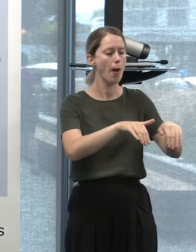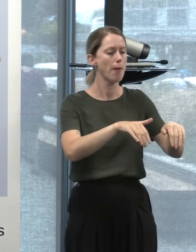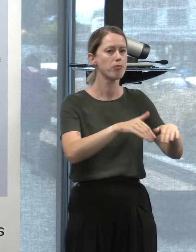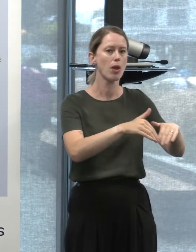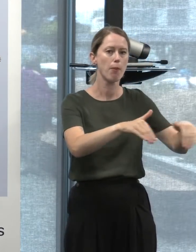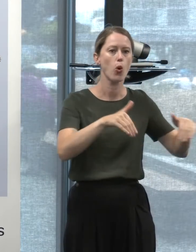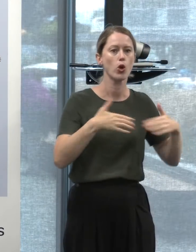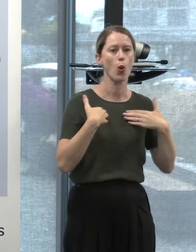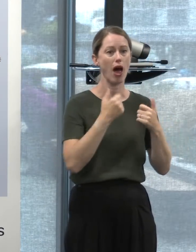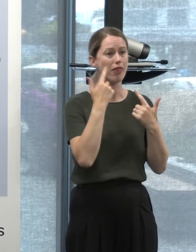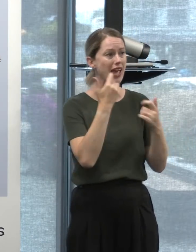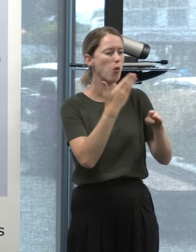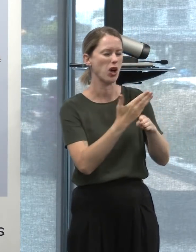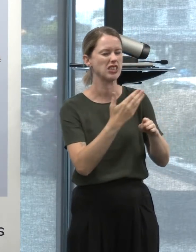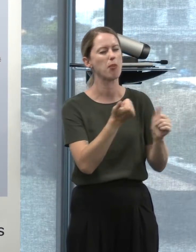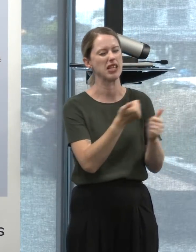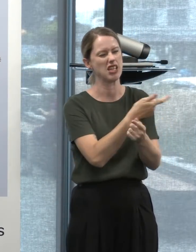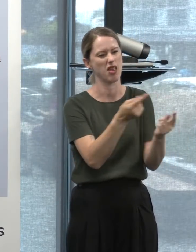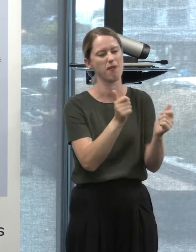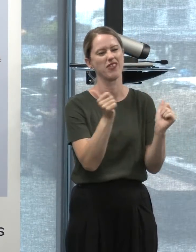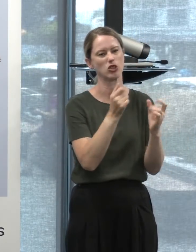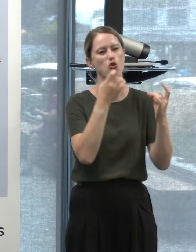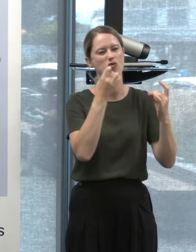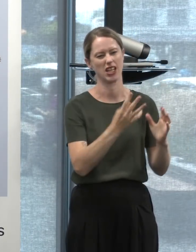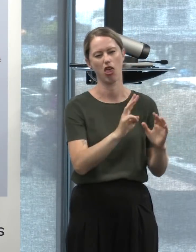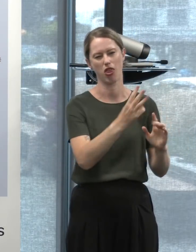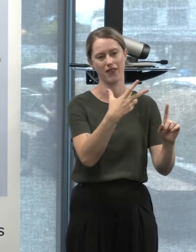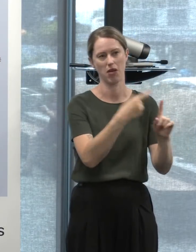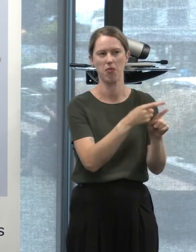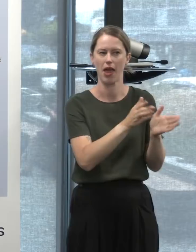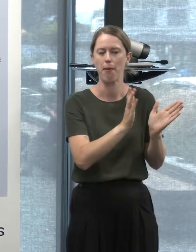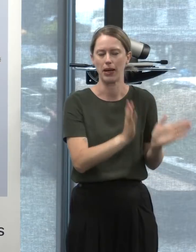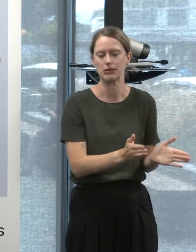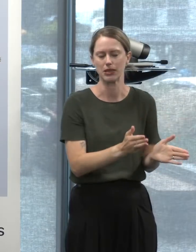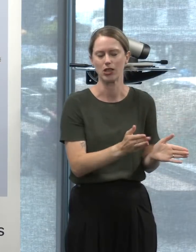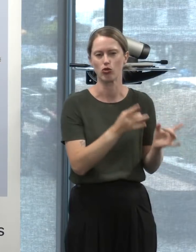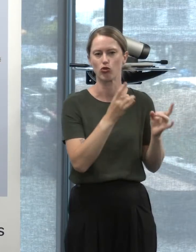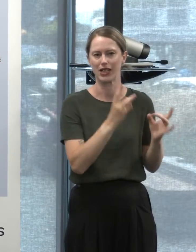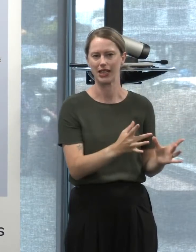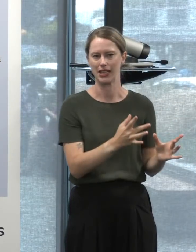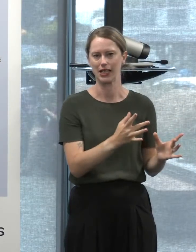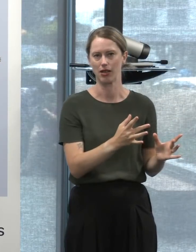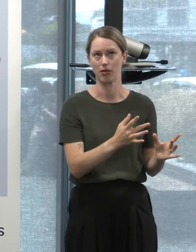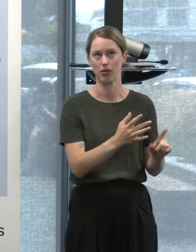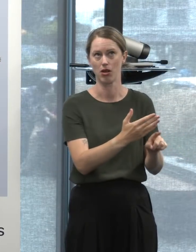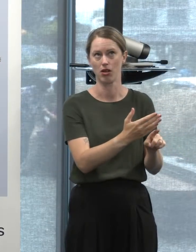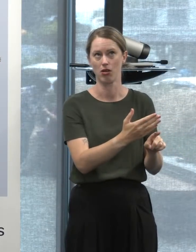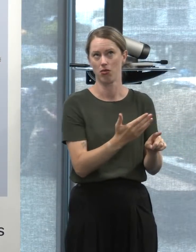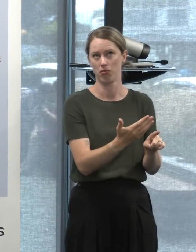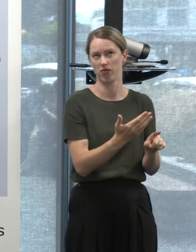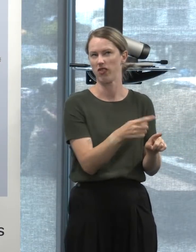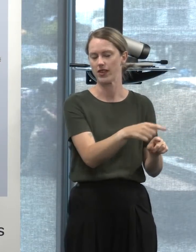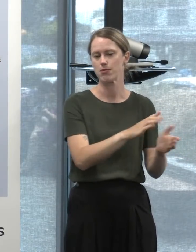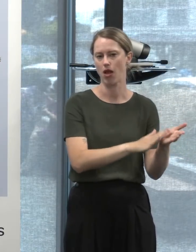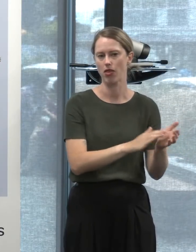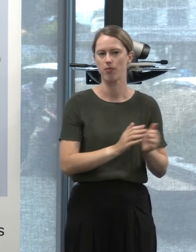infection, or suffering ill consequences of it, get there booster. That includes our border and